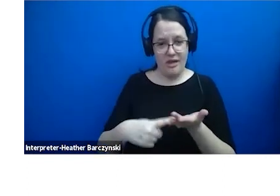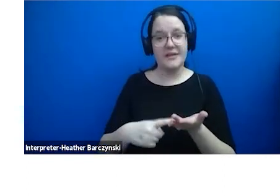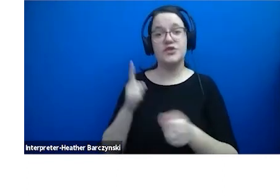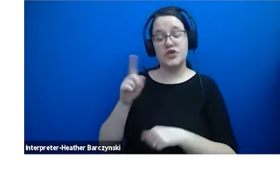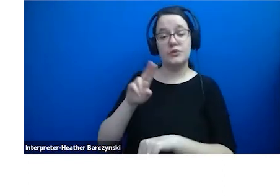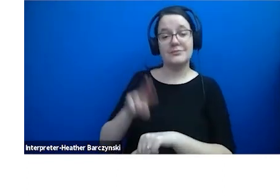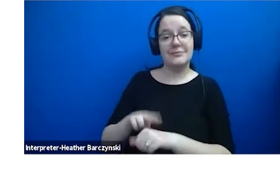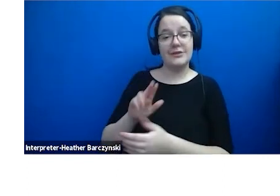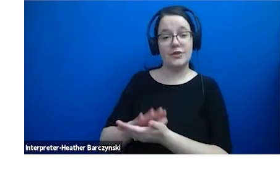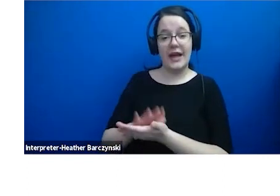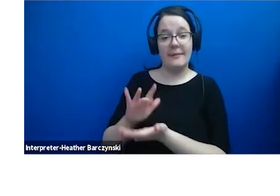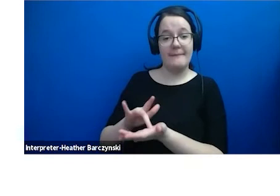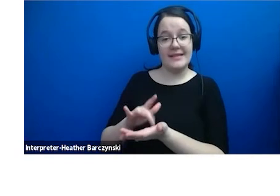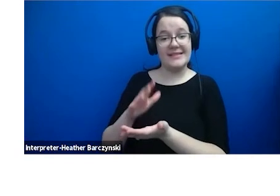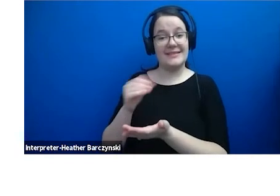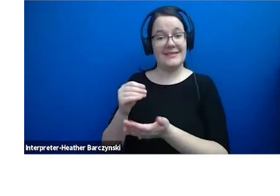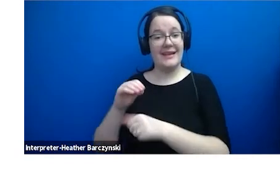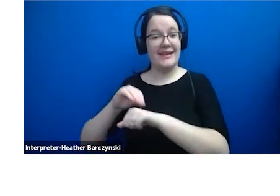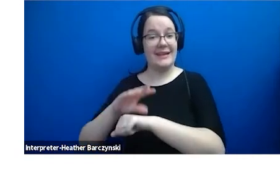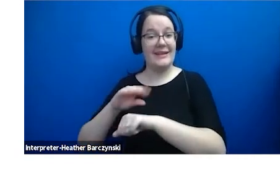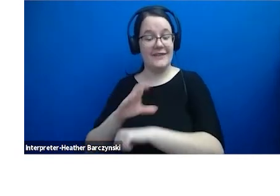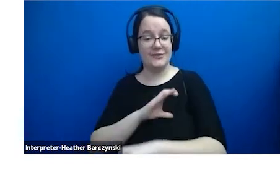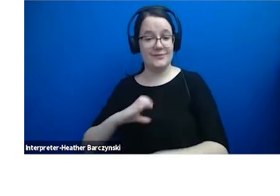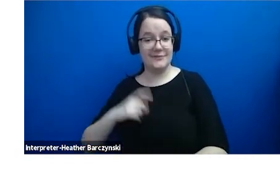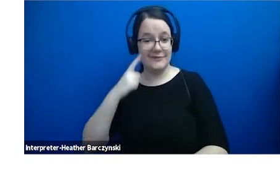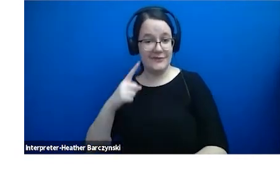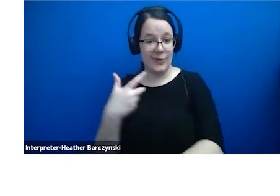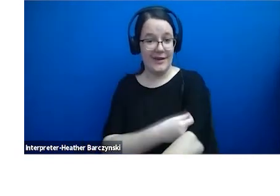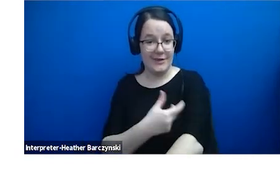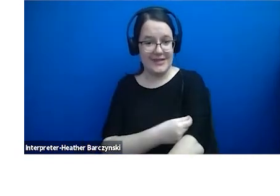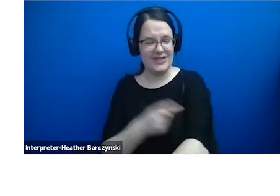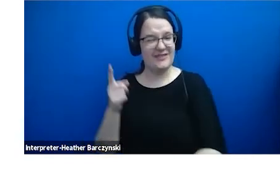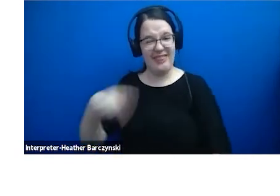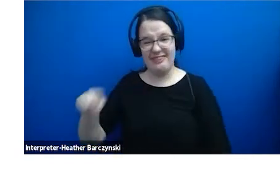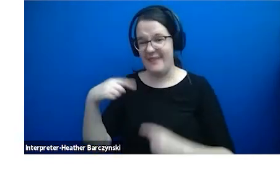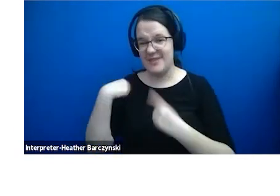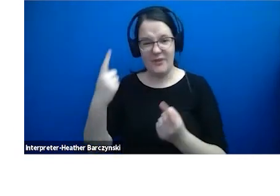and the advisory committee on immunization practices thought long and hard about how to